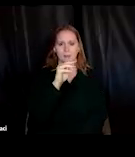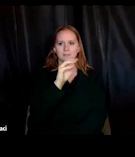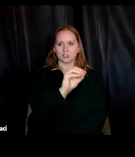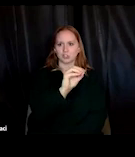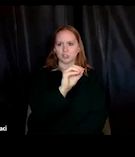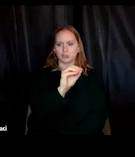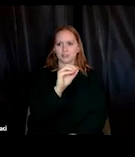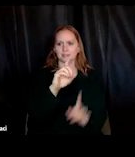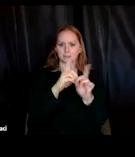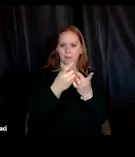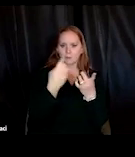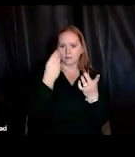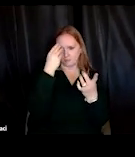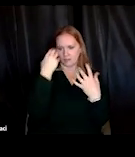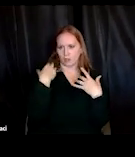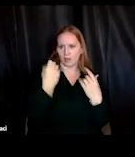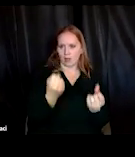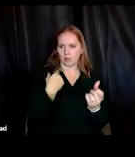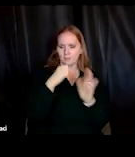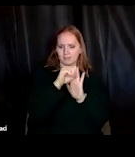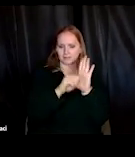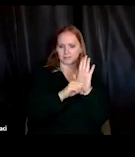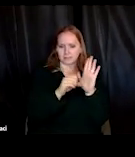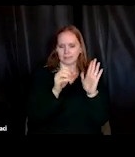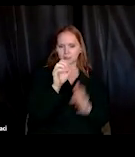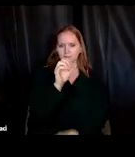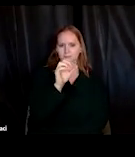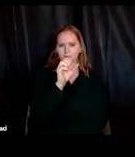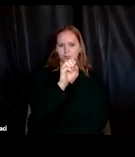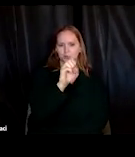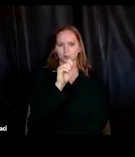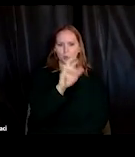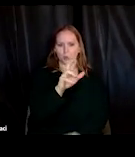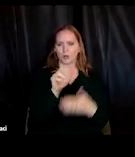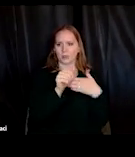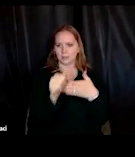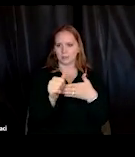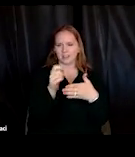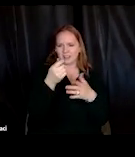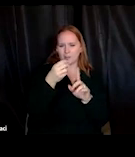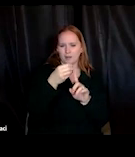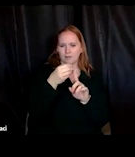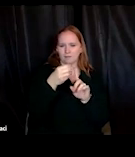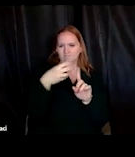And I am the state SOAR lead. And just for a little bit of context as well. Before I was in this position,